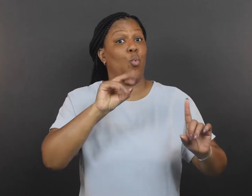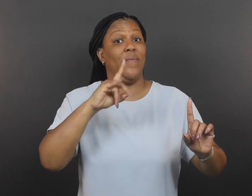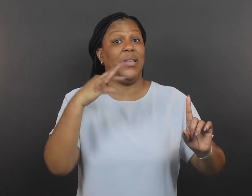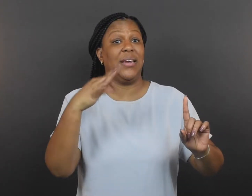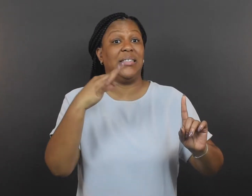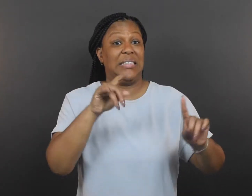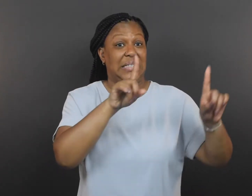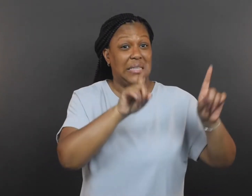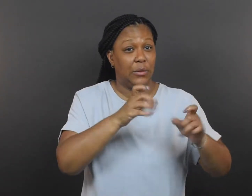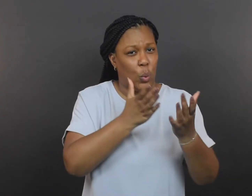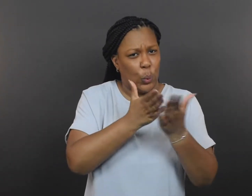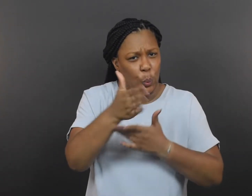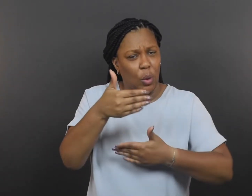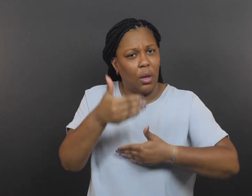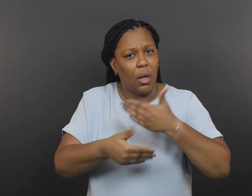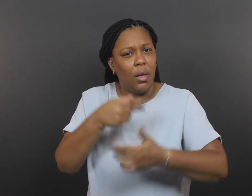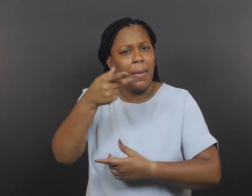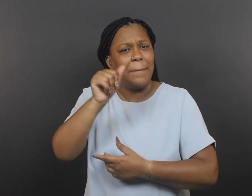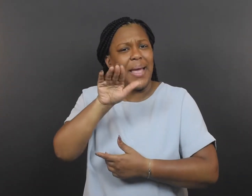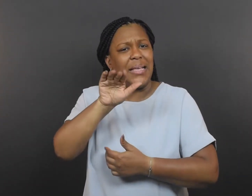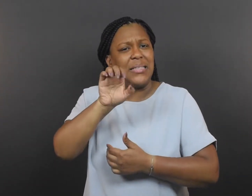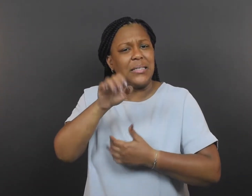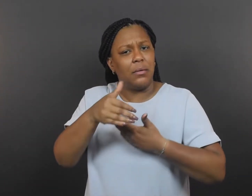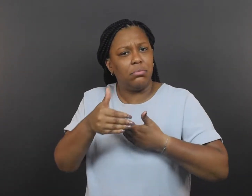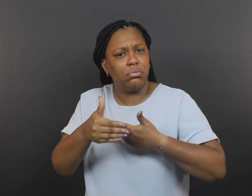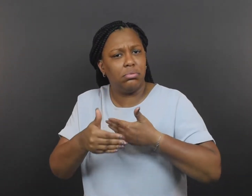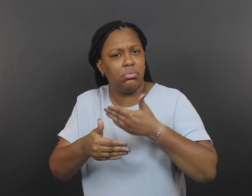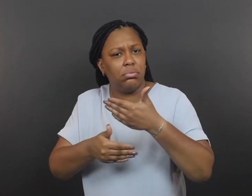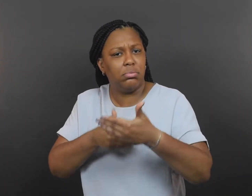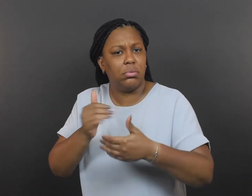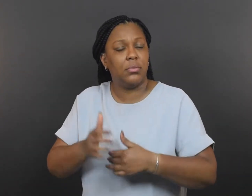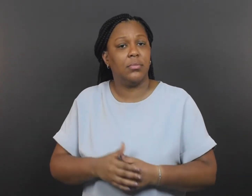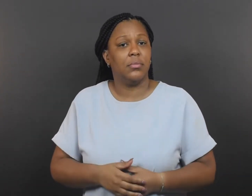Laboratory Fellow Puts COVID-19 Tests Through the Paces